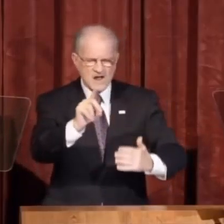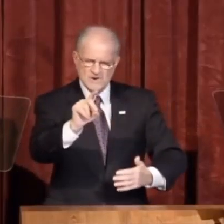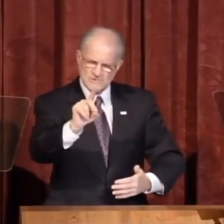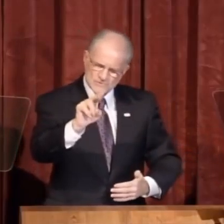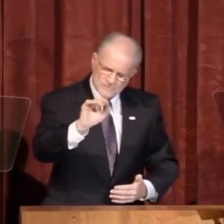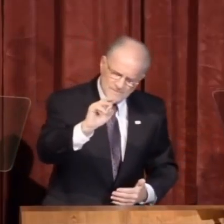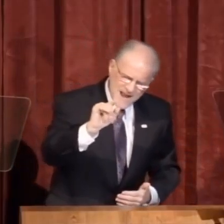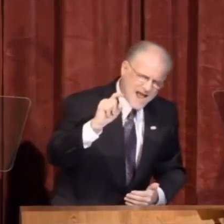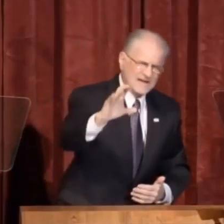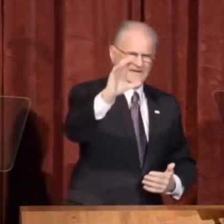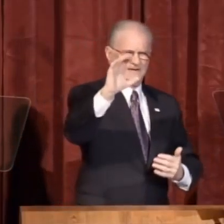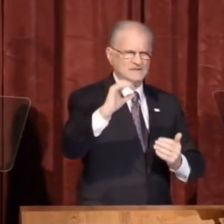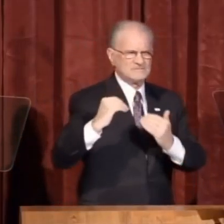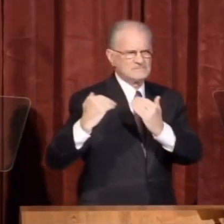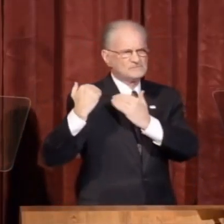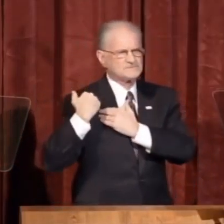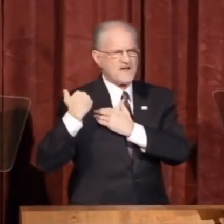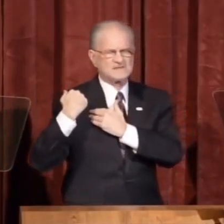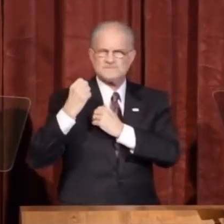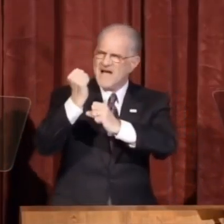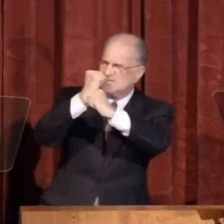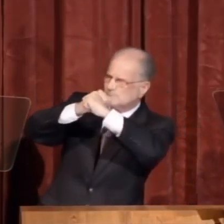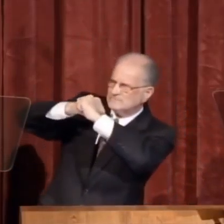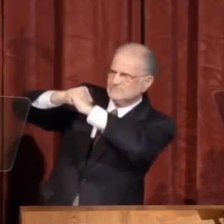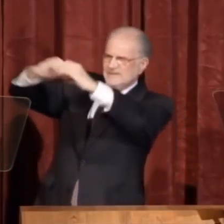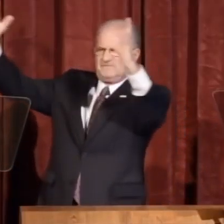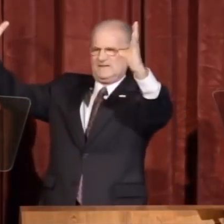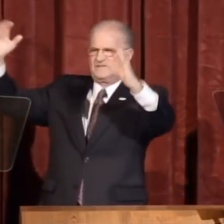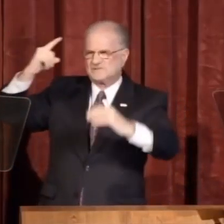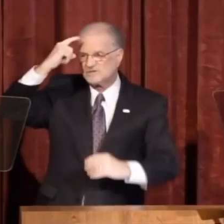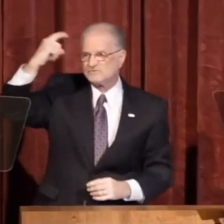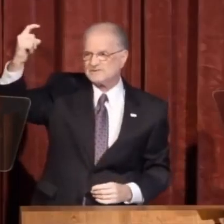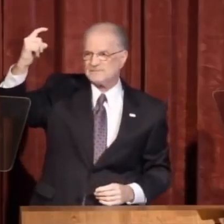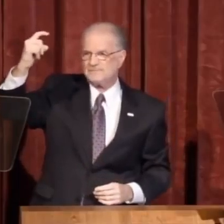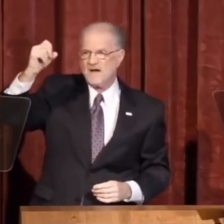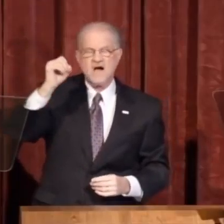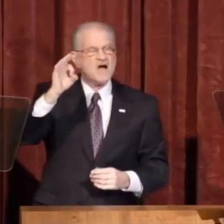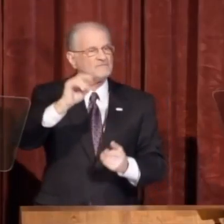or when we saw the improvements actually happening.